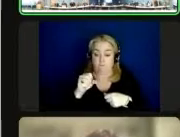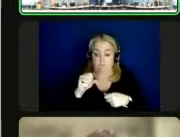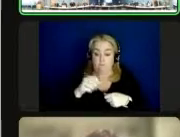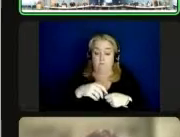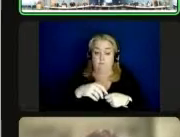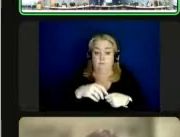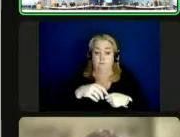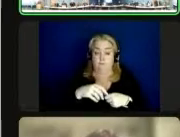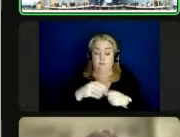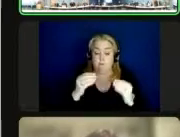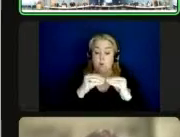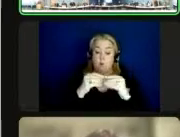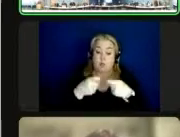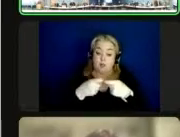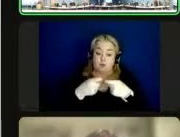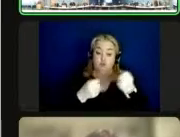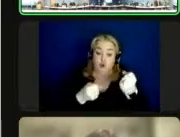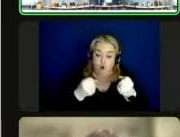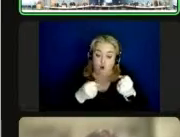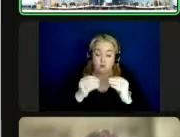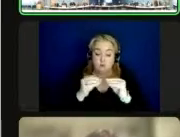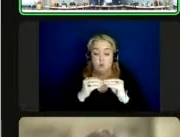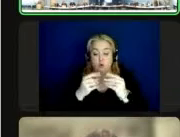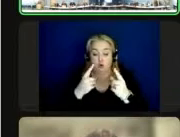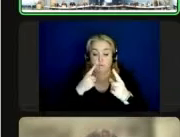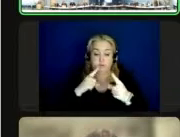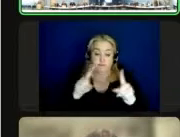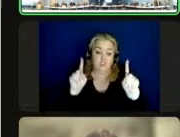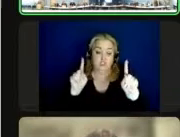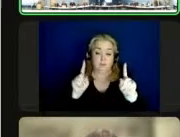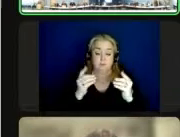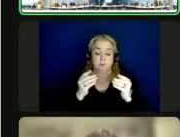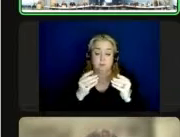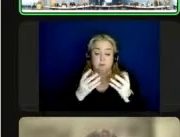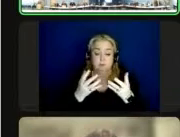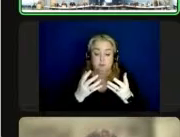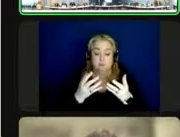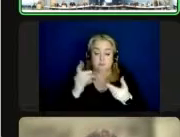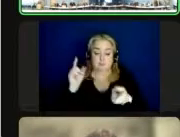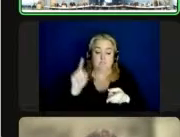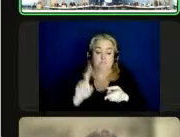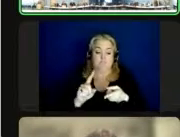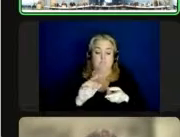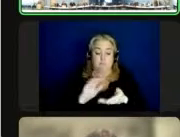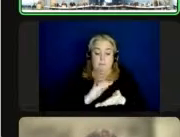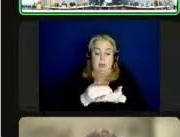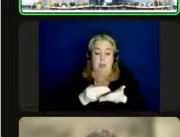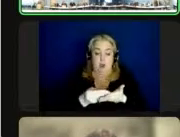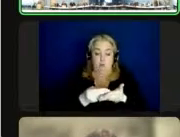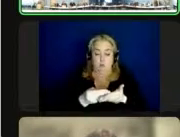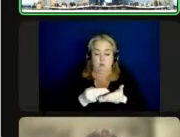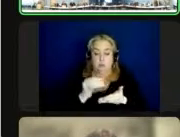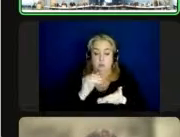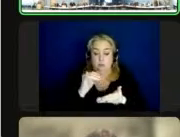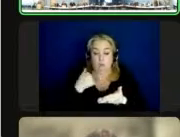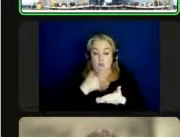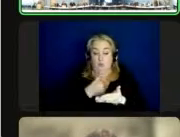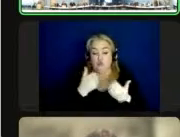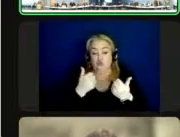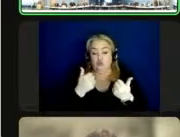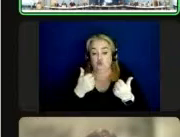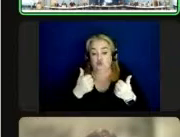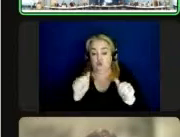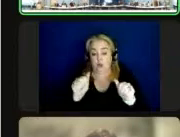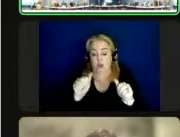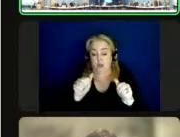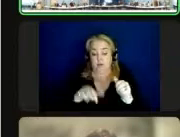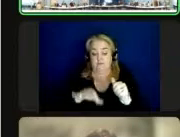WELL, THE BECAUSE IT'S DOING